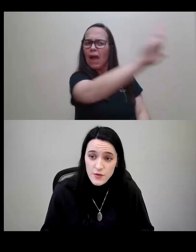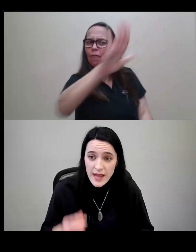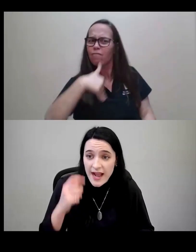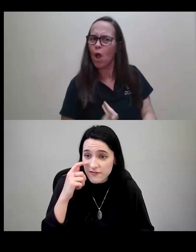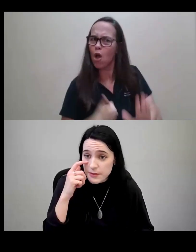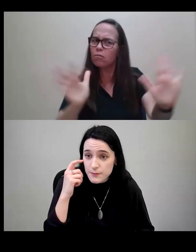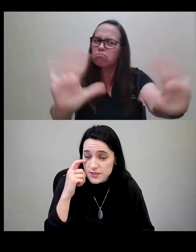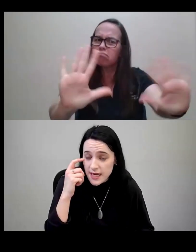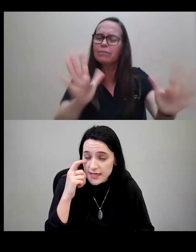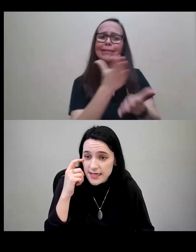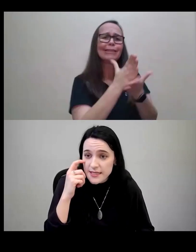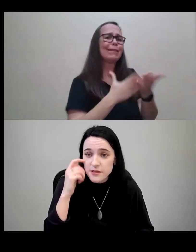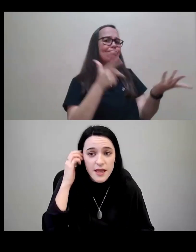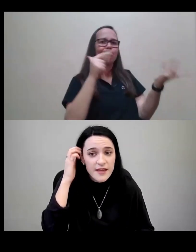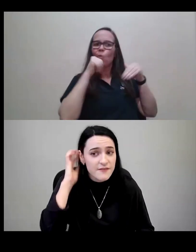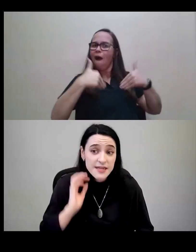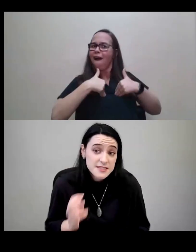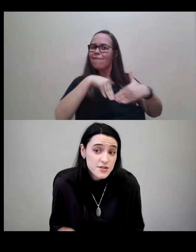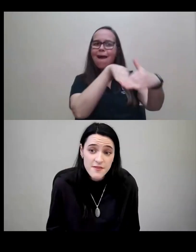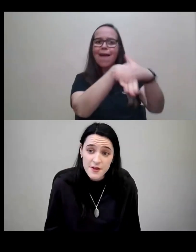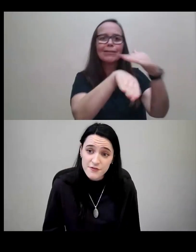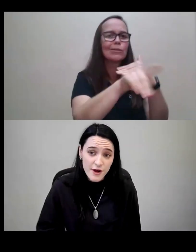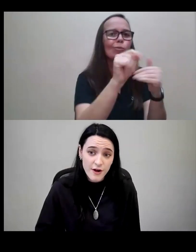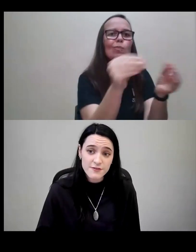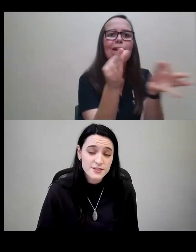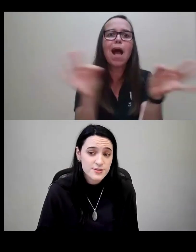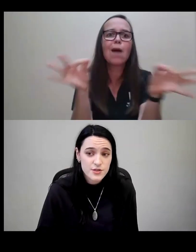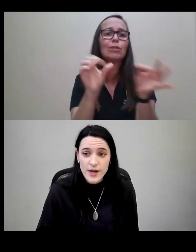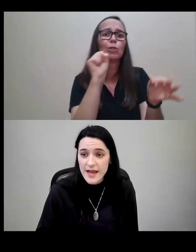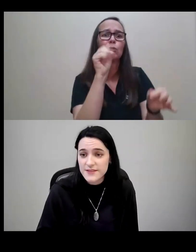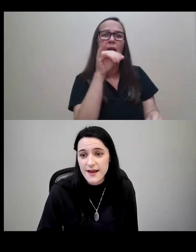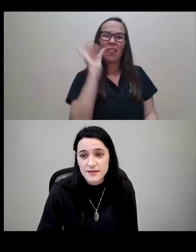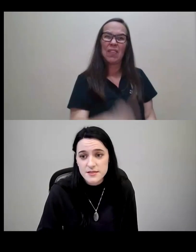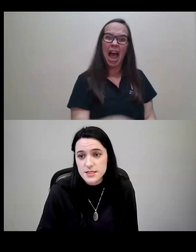they don't have people signing in their life. And it's not their fault. They just don't have the